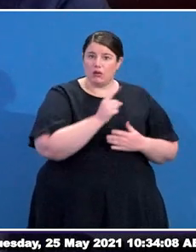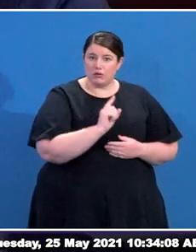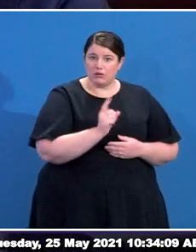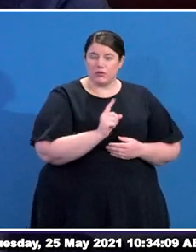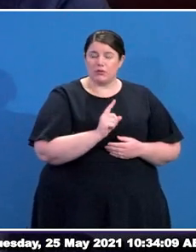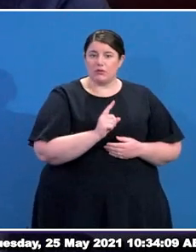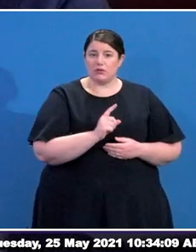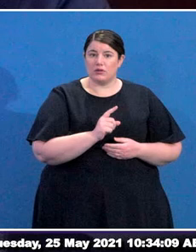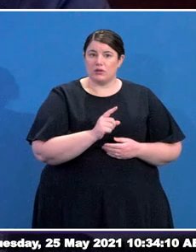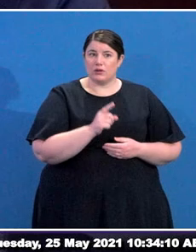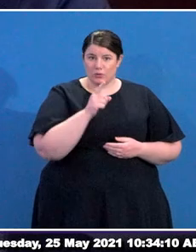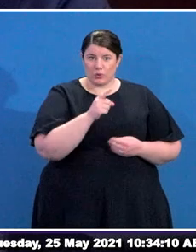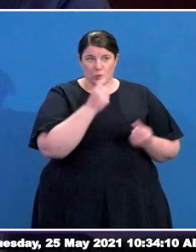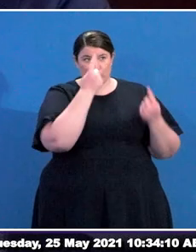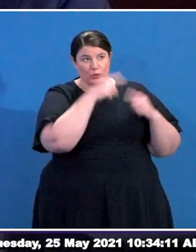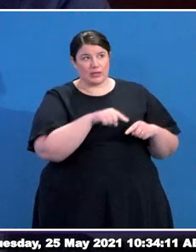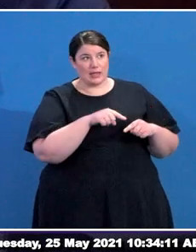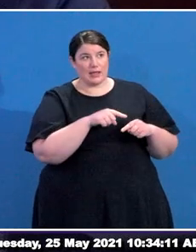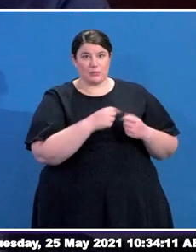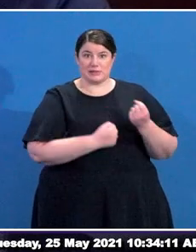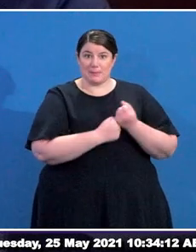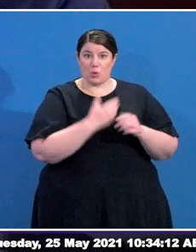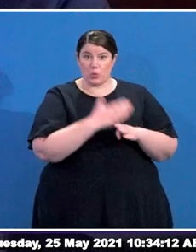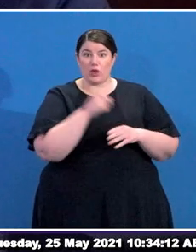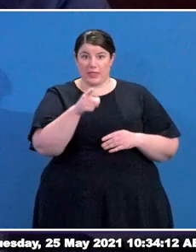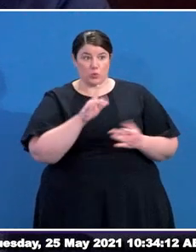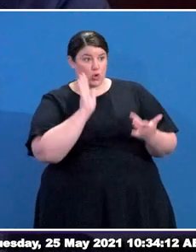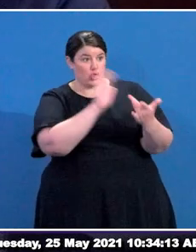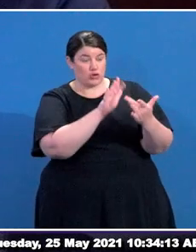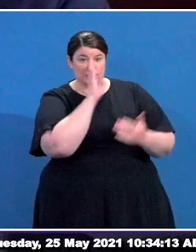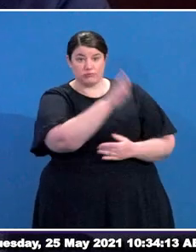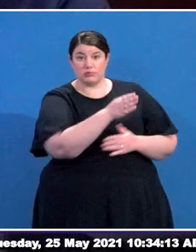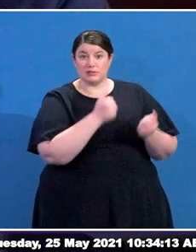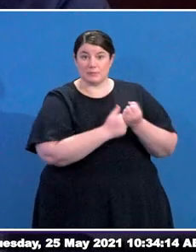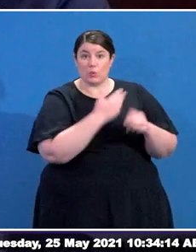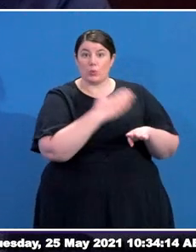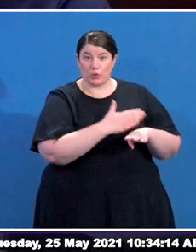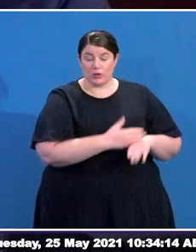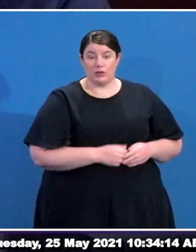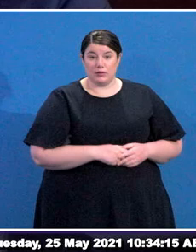So were you able to work out who the support worker was and make contact with that person? Yes, I physically saw her.